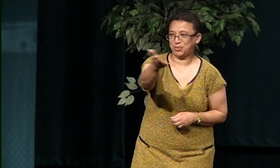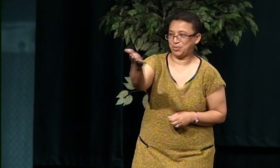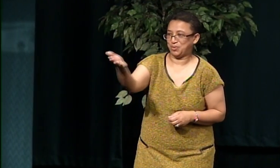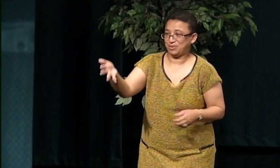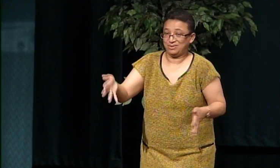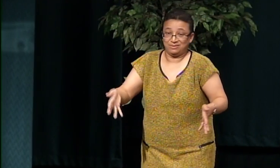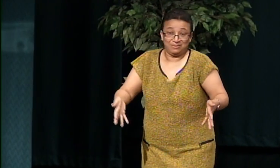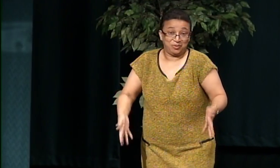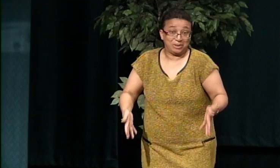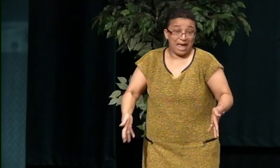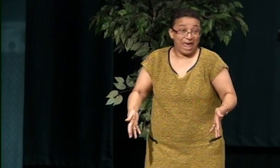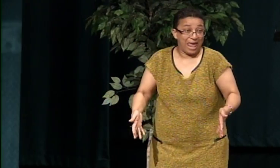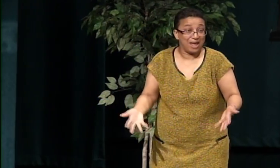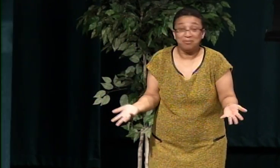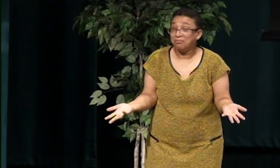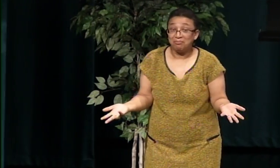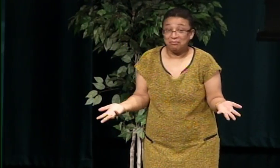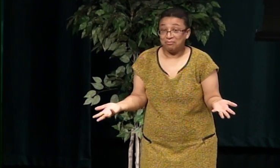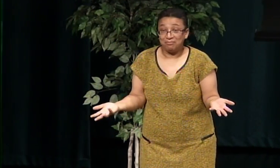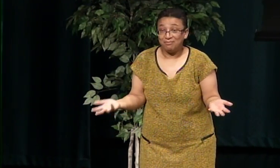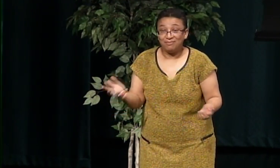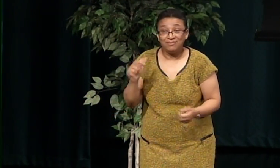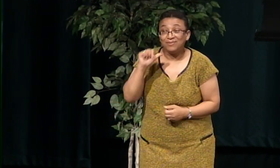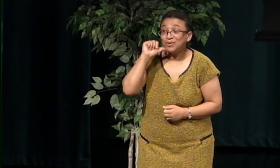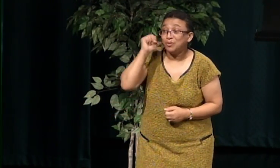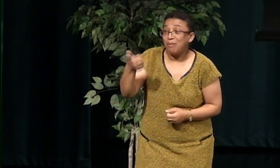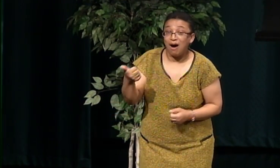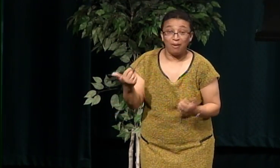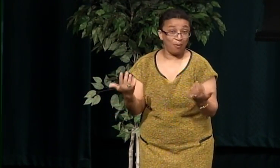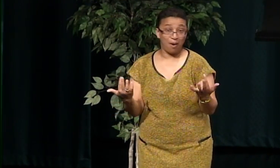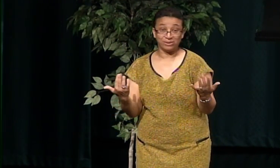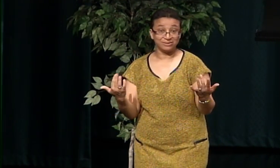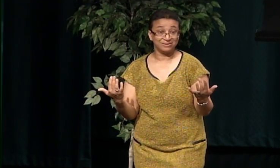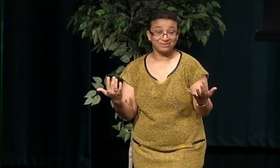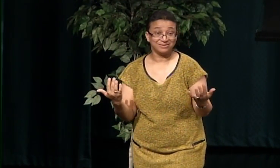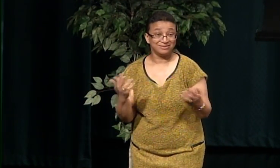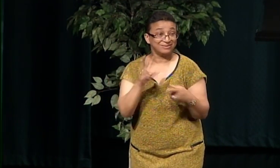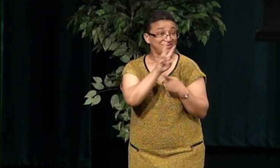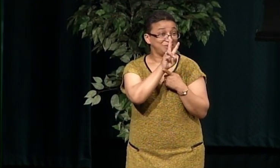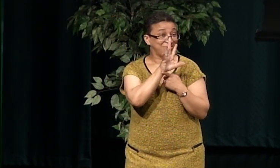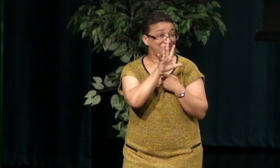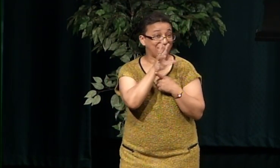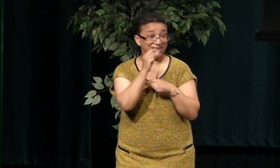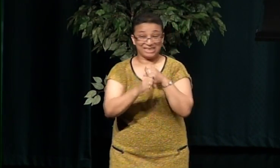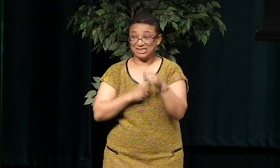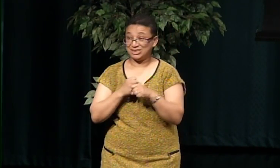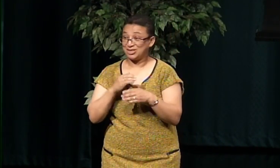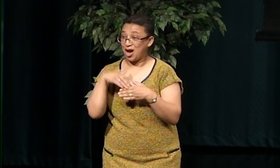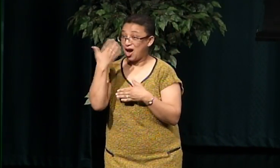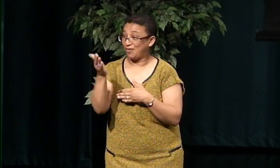This is my question to you. What is today?